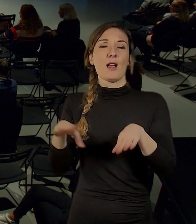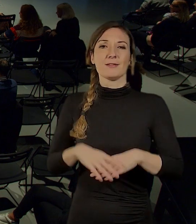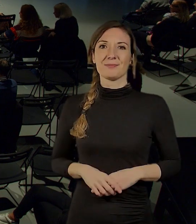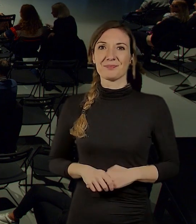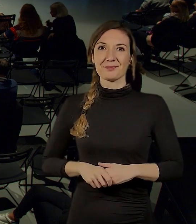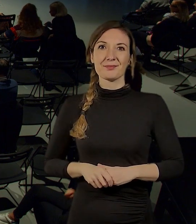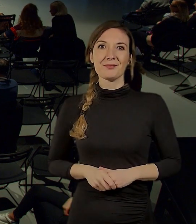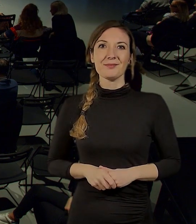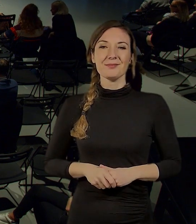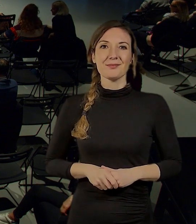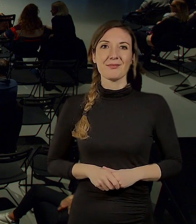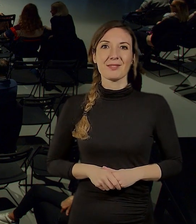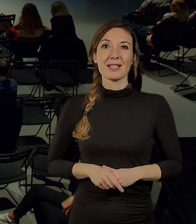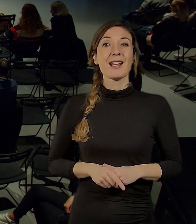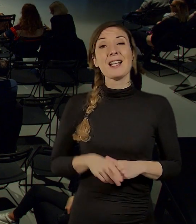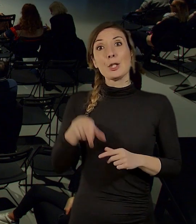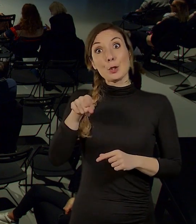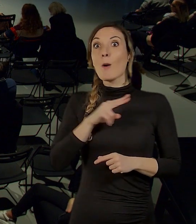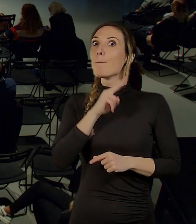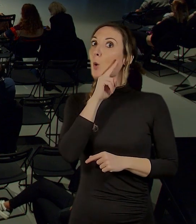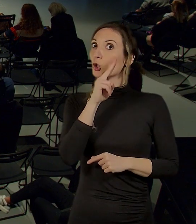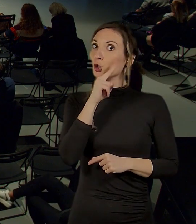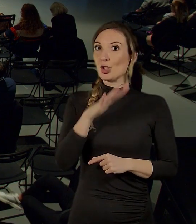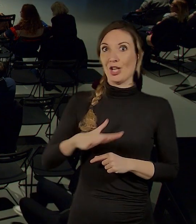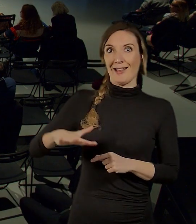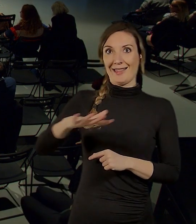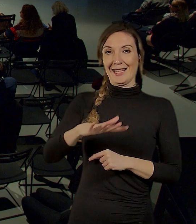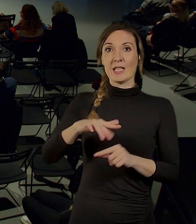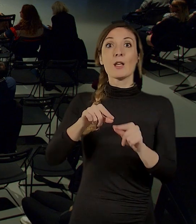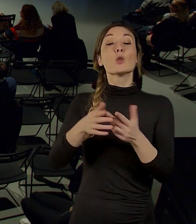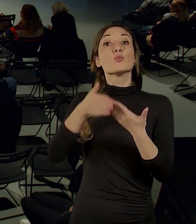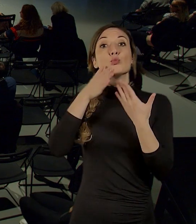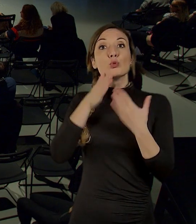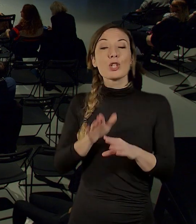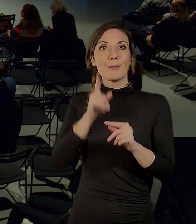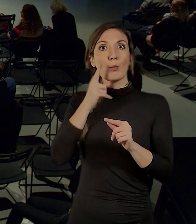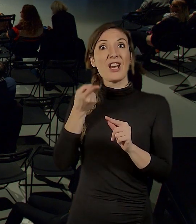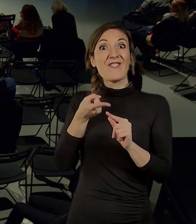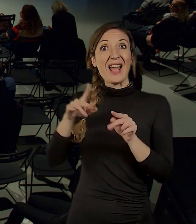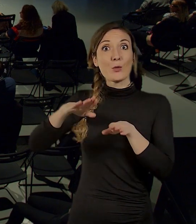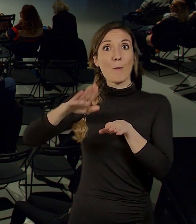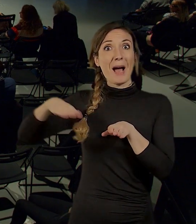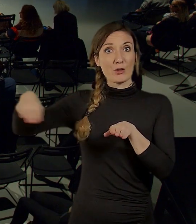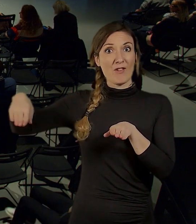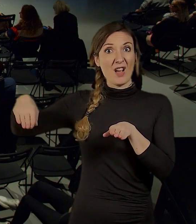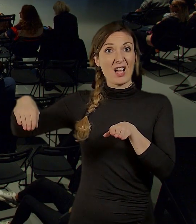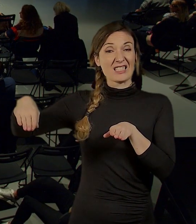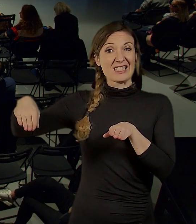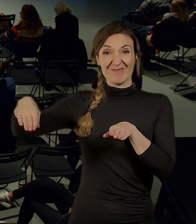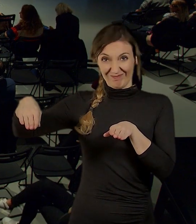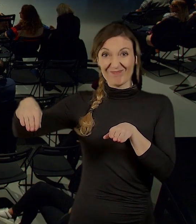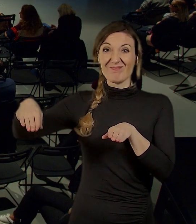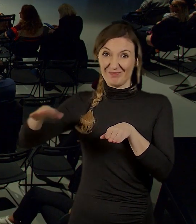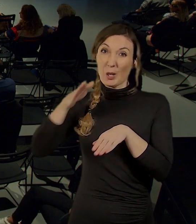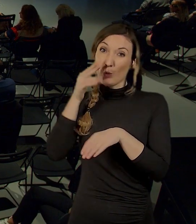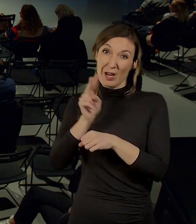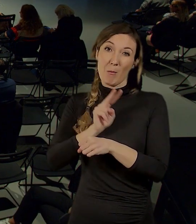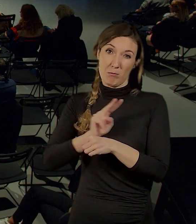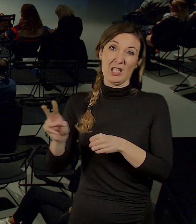Because the situation of people who commute to the city for work will simply be the same.